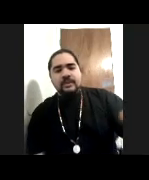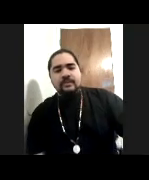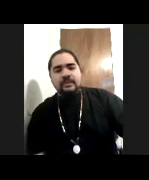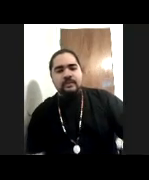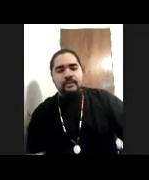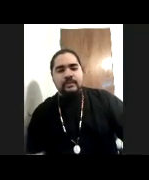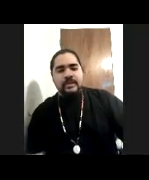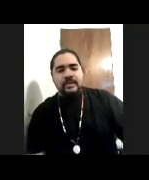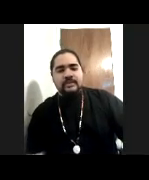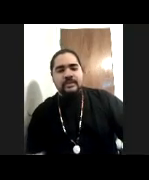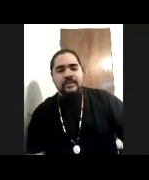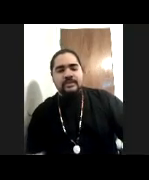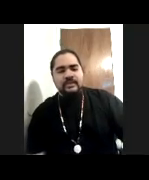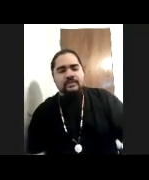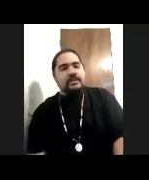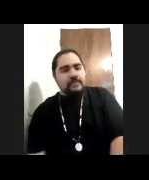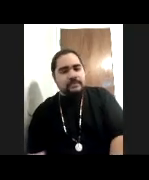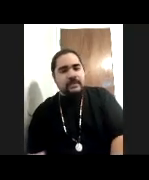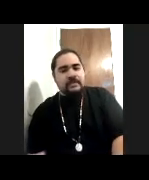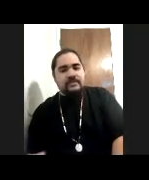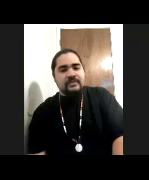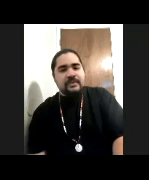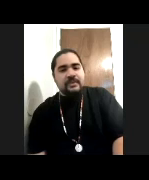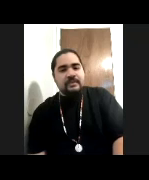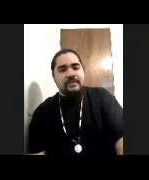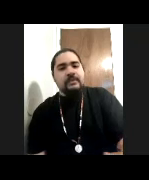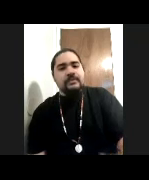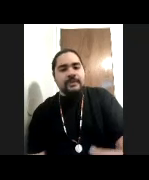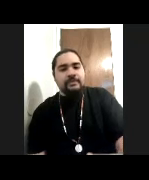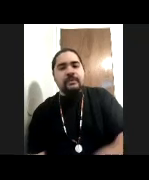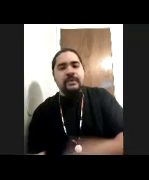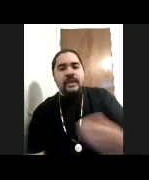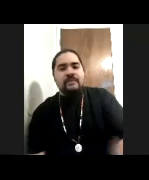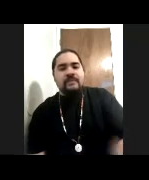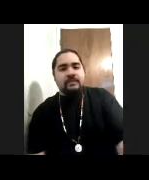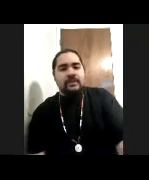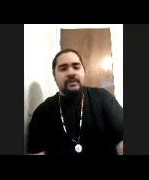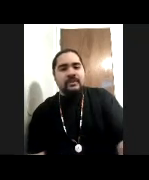from a group because it's a unique perspective. It's something that maybe most people haven't really heard.